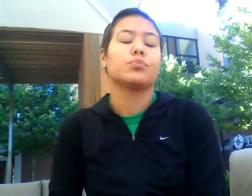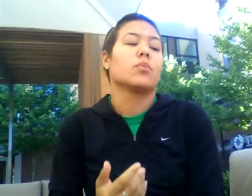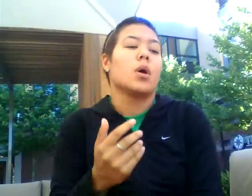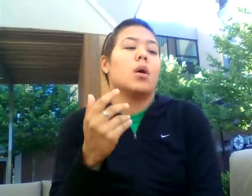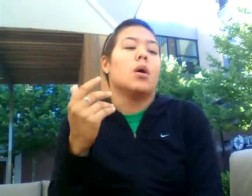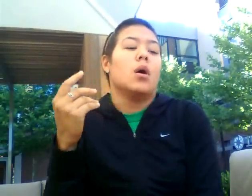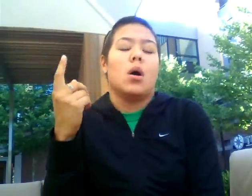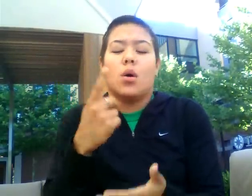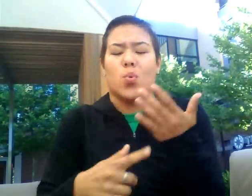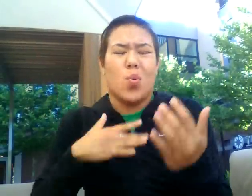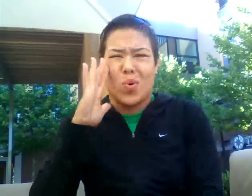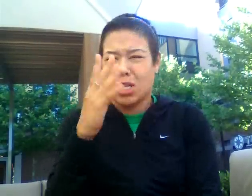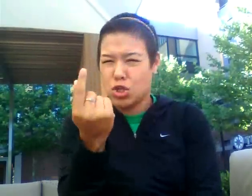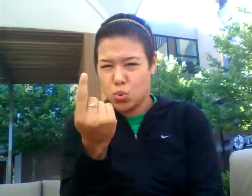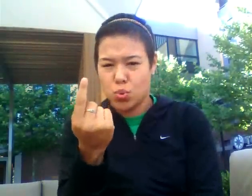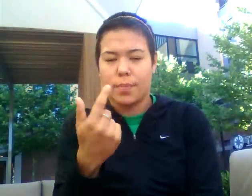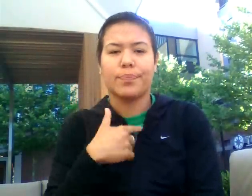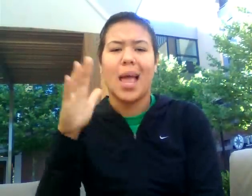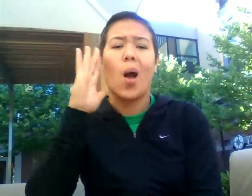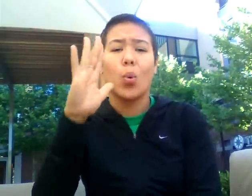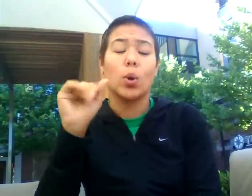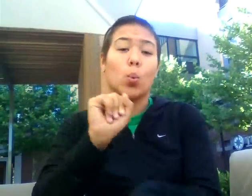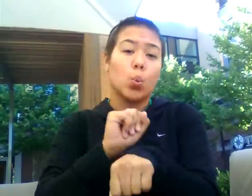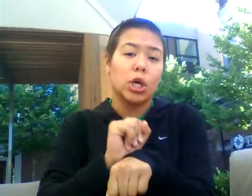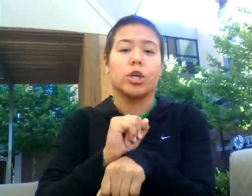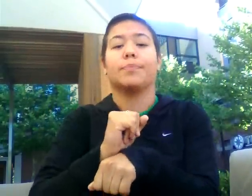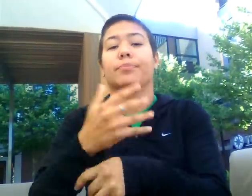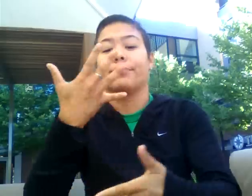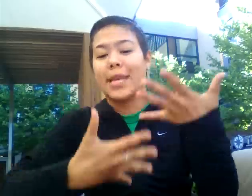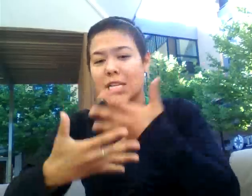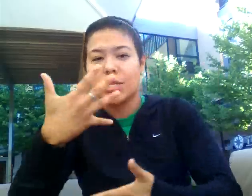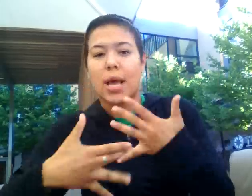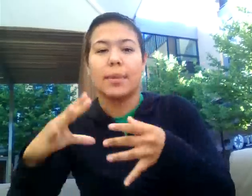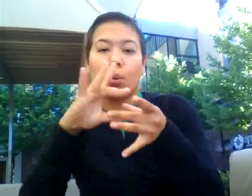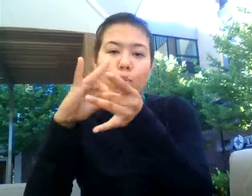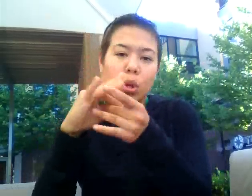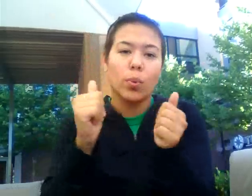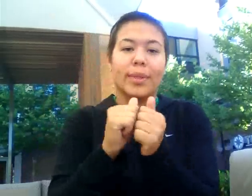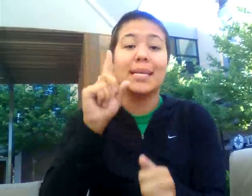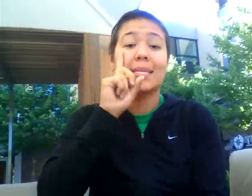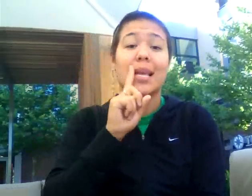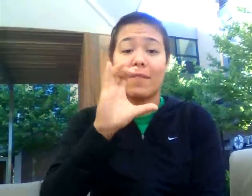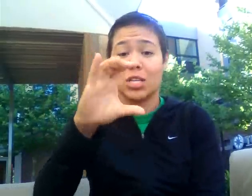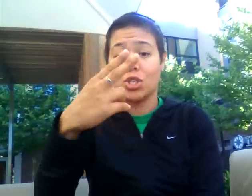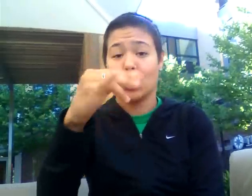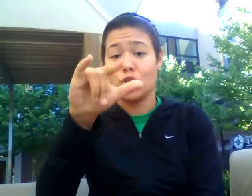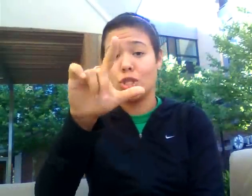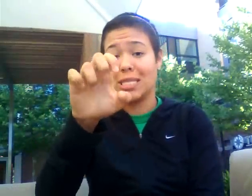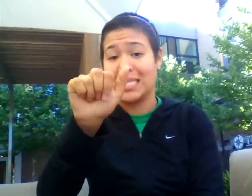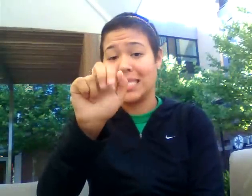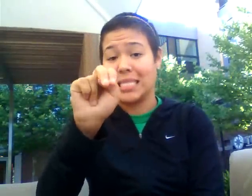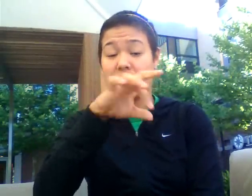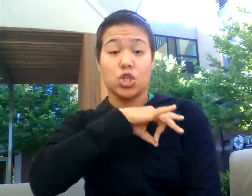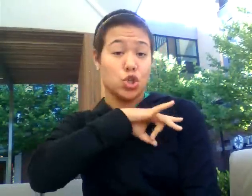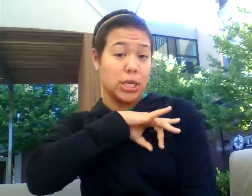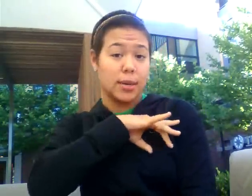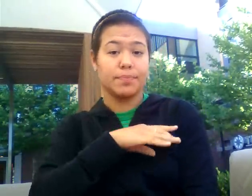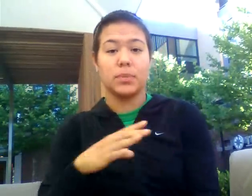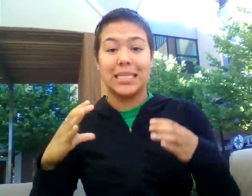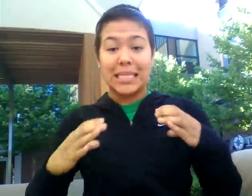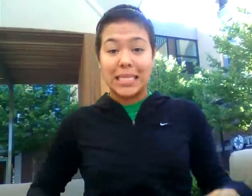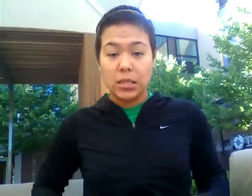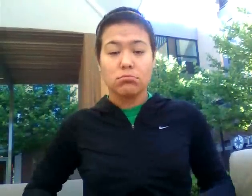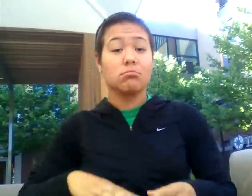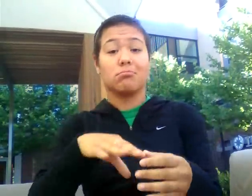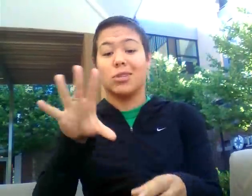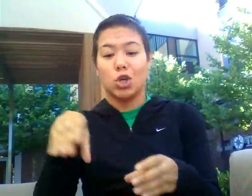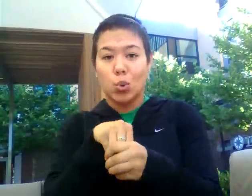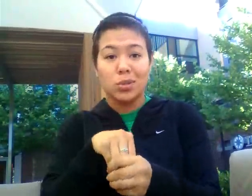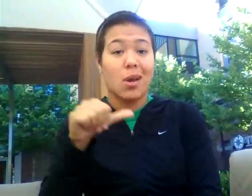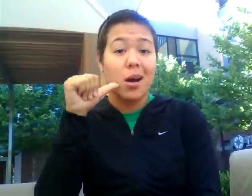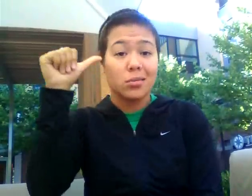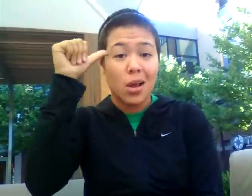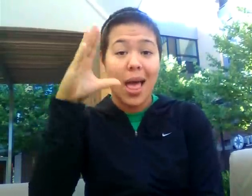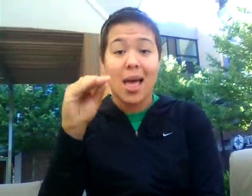What will I do? I'll be working, interacting, & cooperating with deaf Chilean citizens including adults & children.